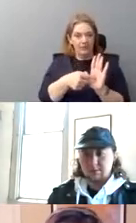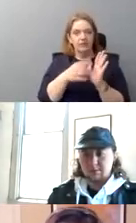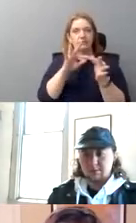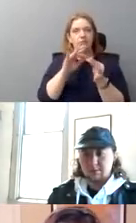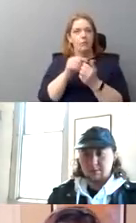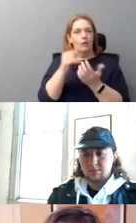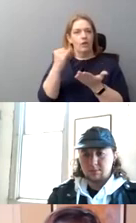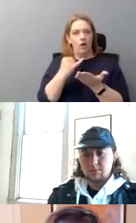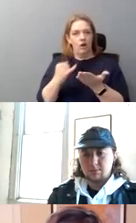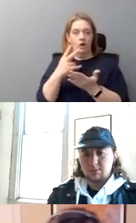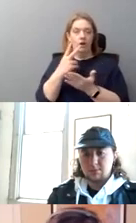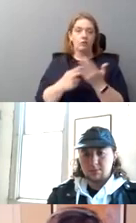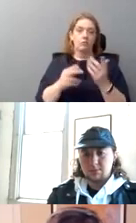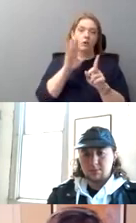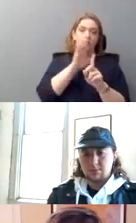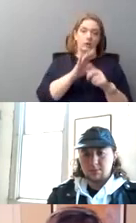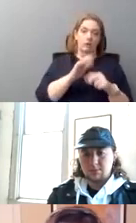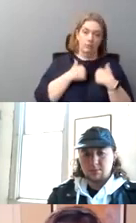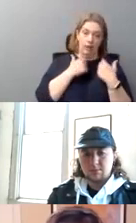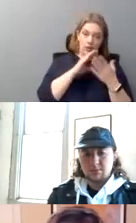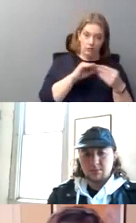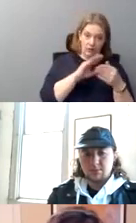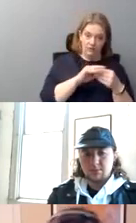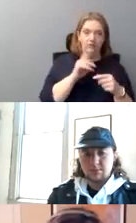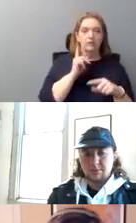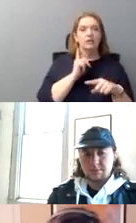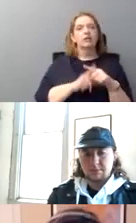both in his biographical dates, but also in terms of the ethos of the work,